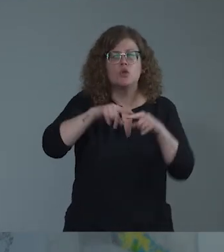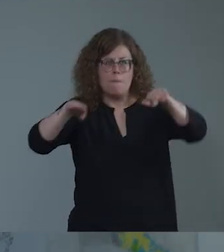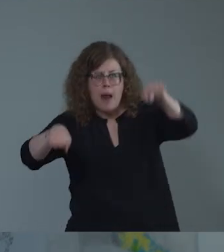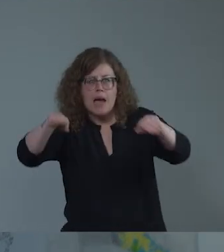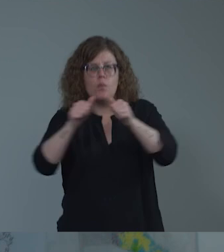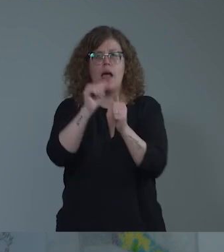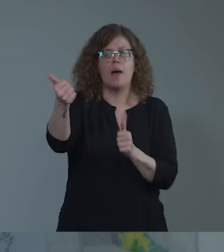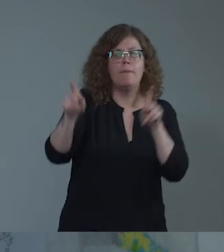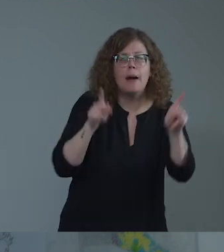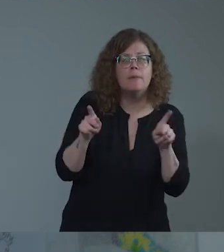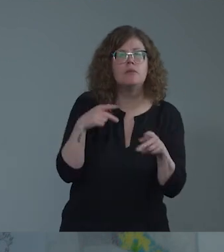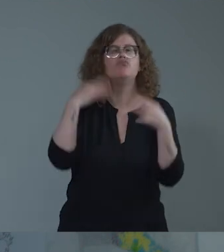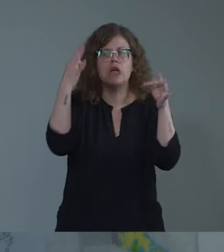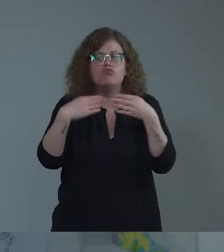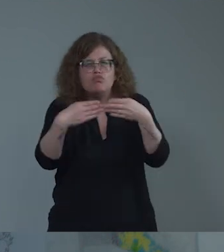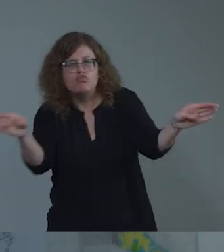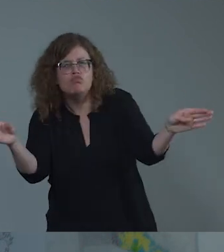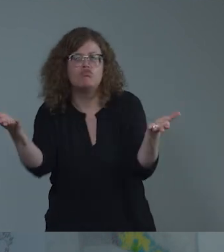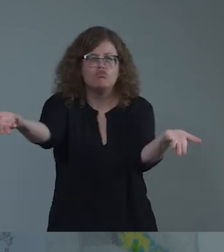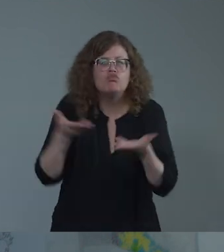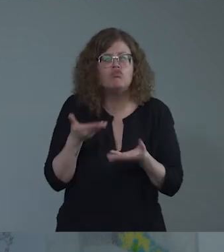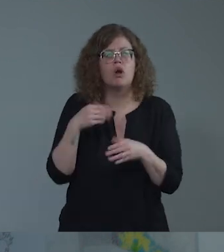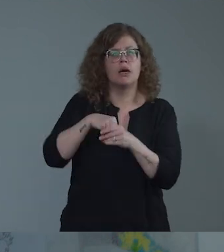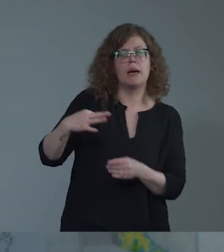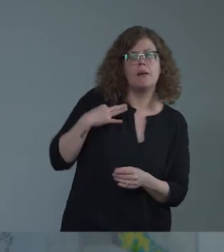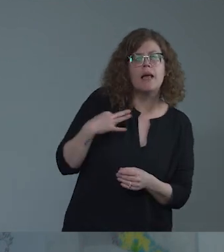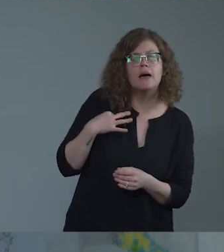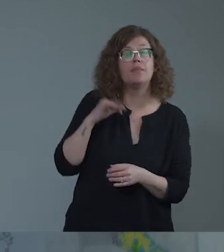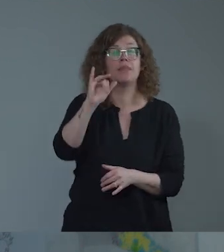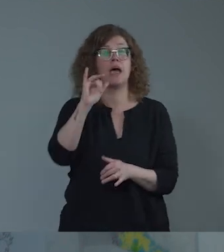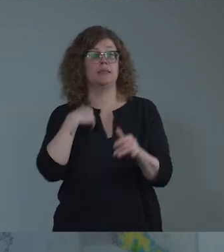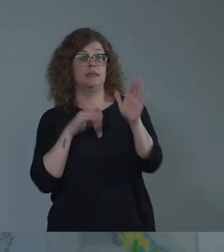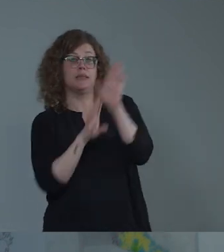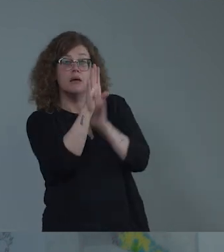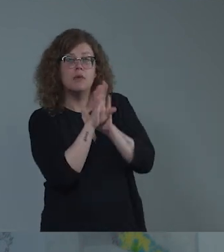my own biases to be the deciding factor. I needed to be balanced out with other people.